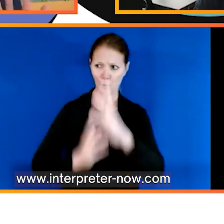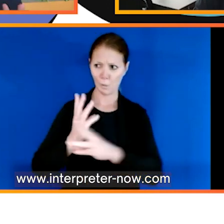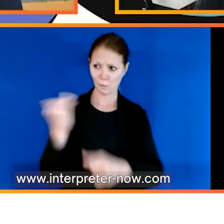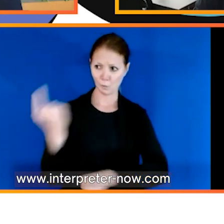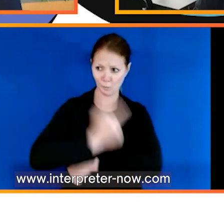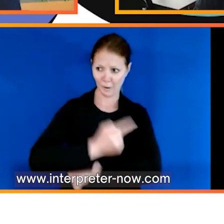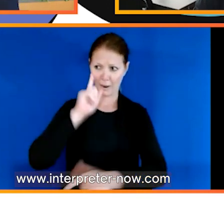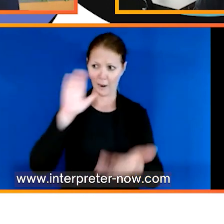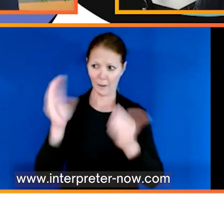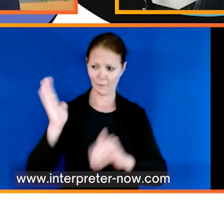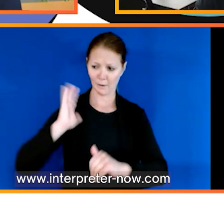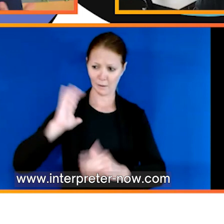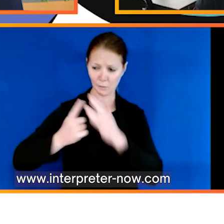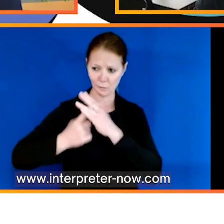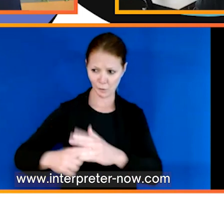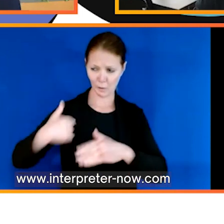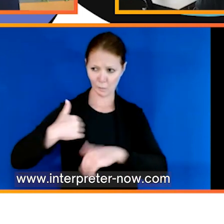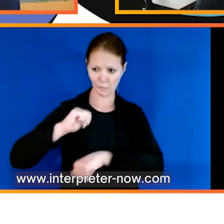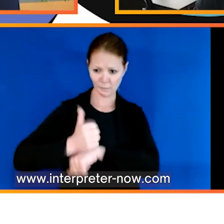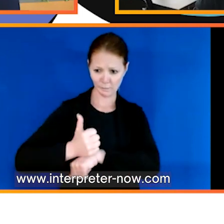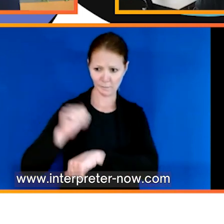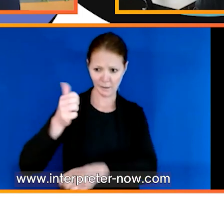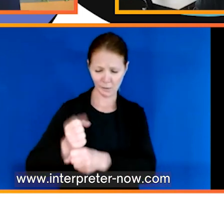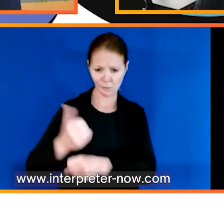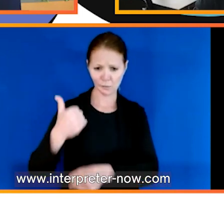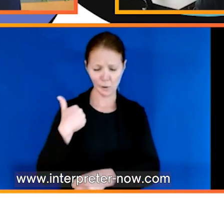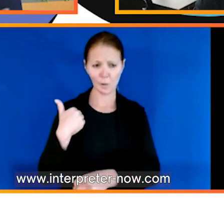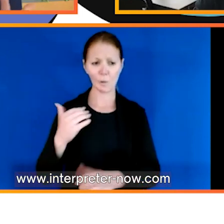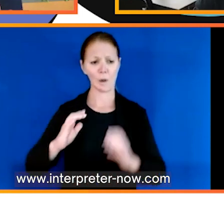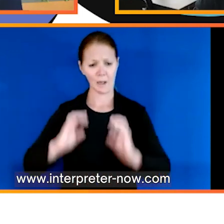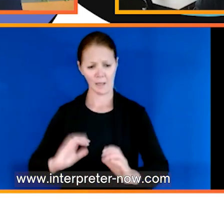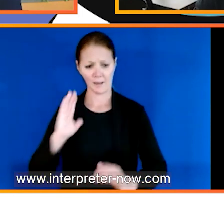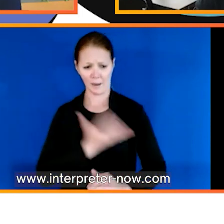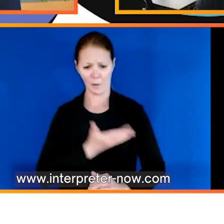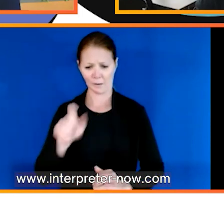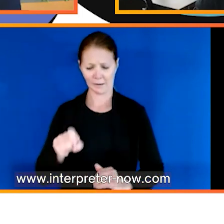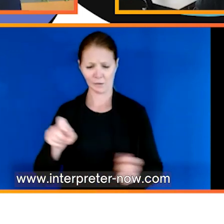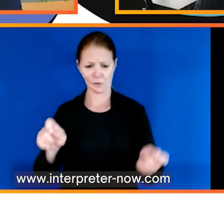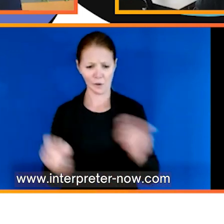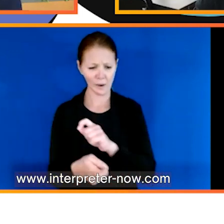we are now, how the world is different from when we started, how our client's needs are